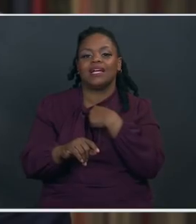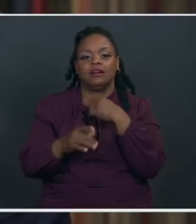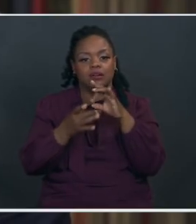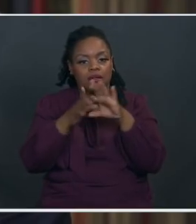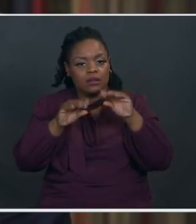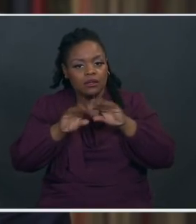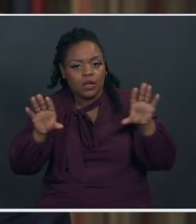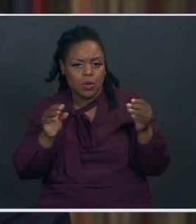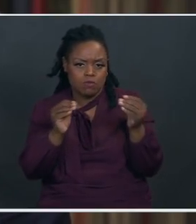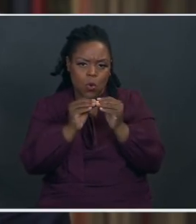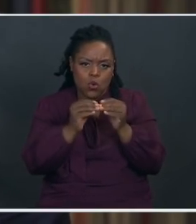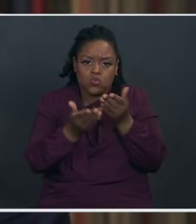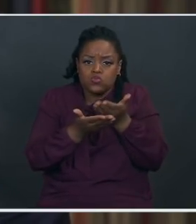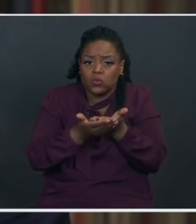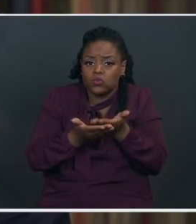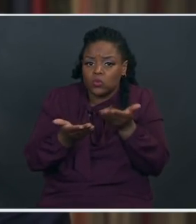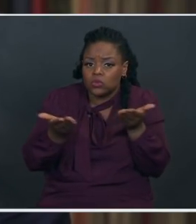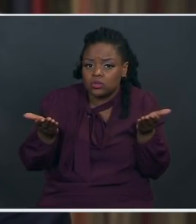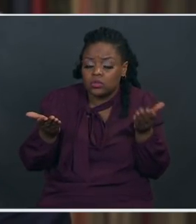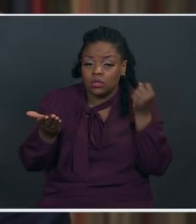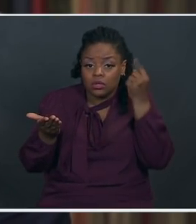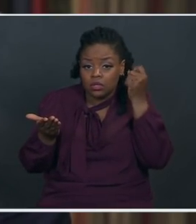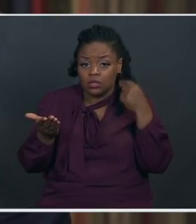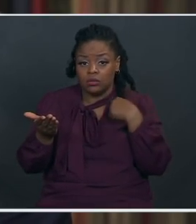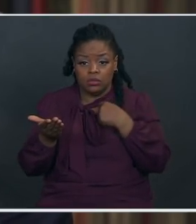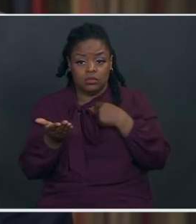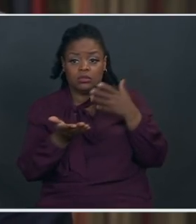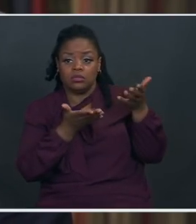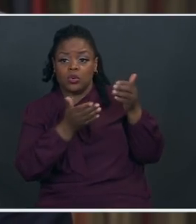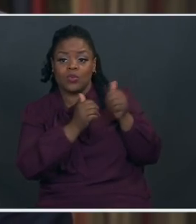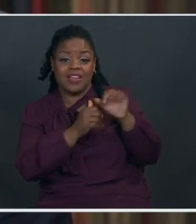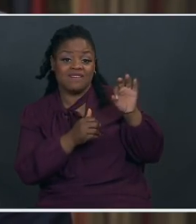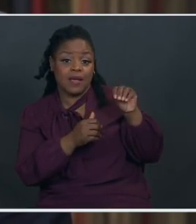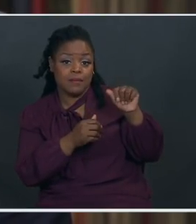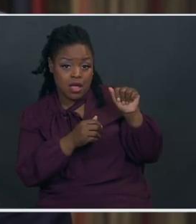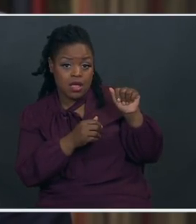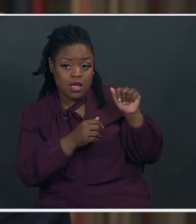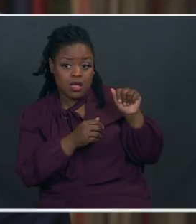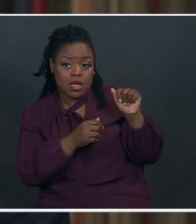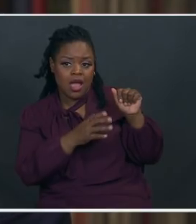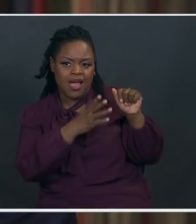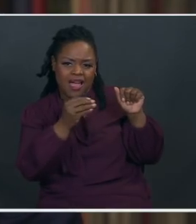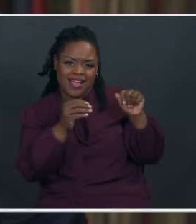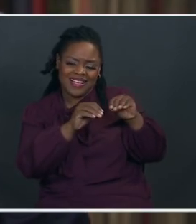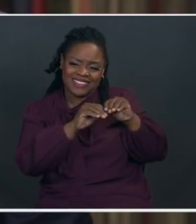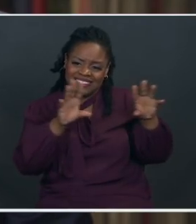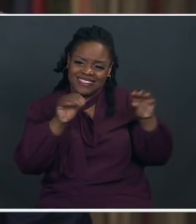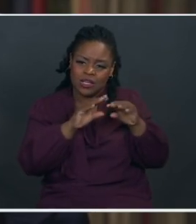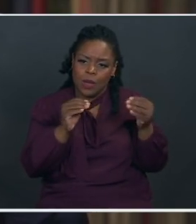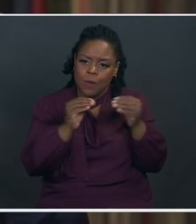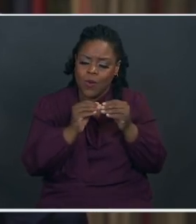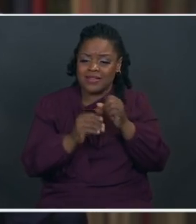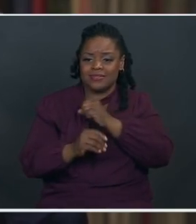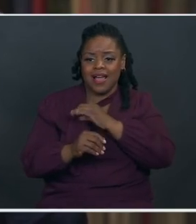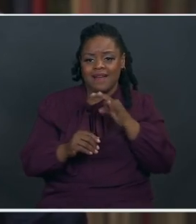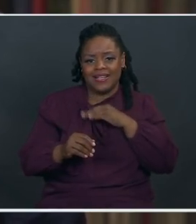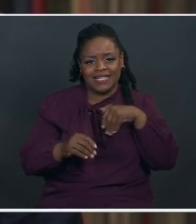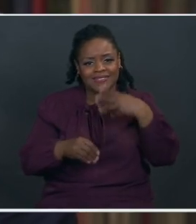activating FEMA and deploying many more personnel. In fact, just this week,